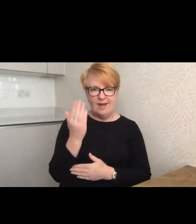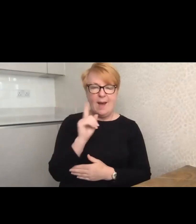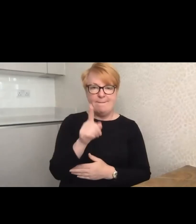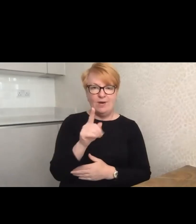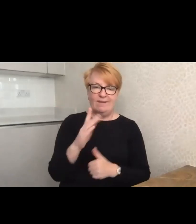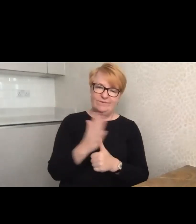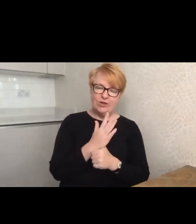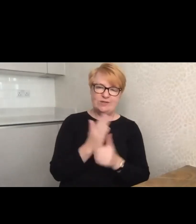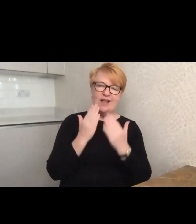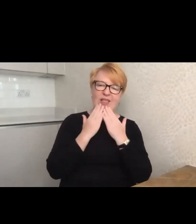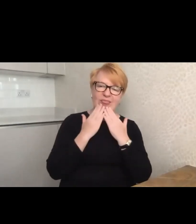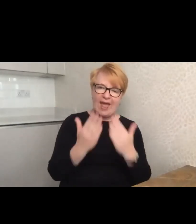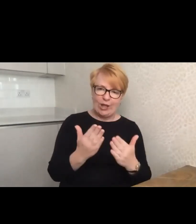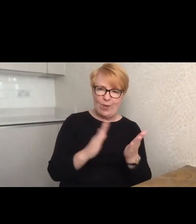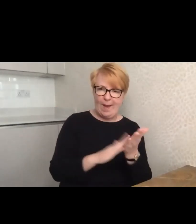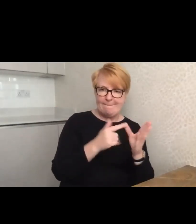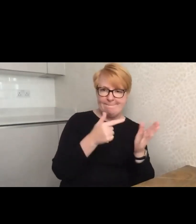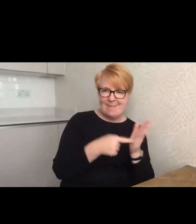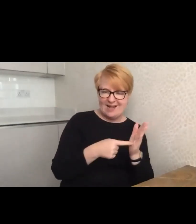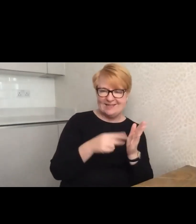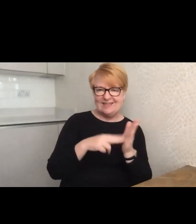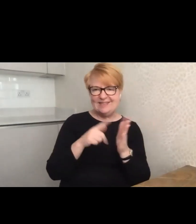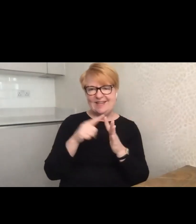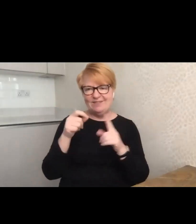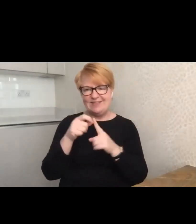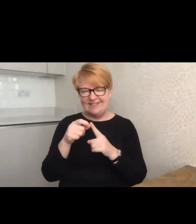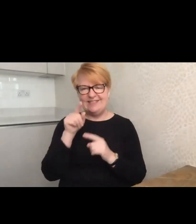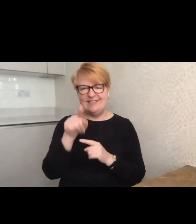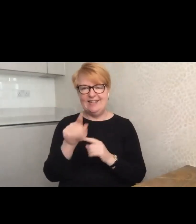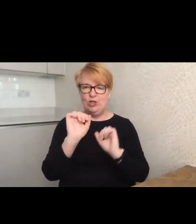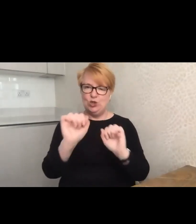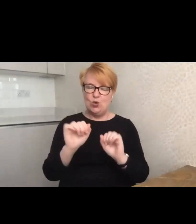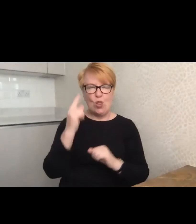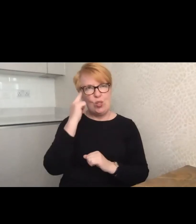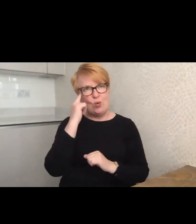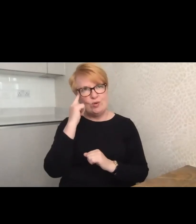Mat and Nephertiti for putting so much thought and care and time into this event it’s really,